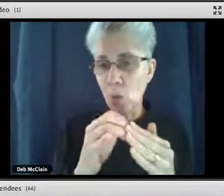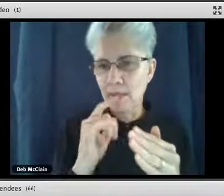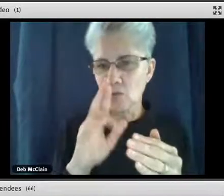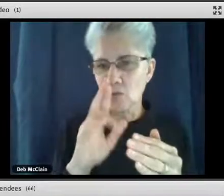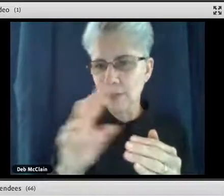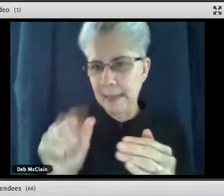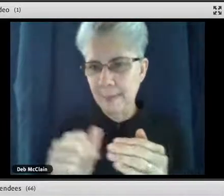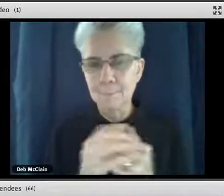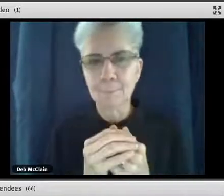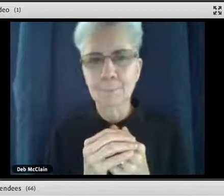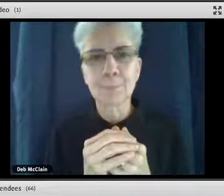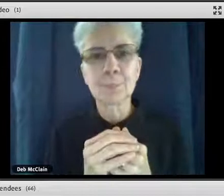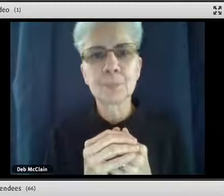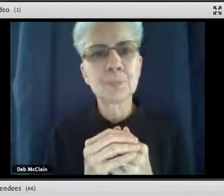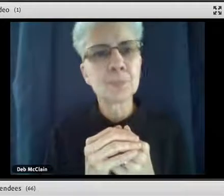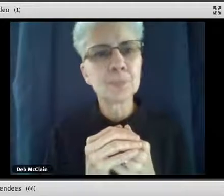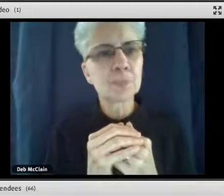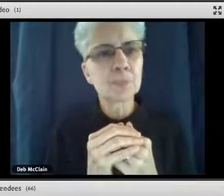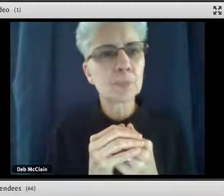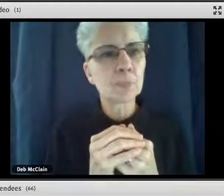That's how we know that it's RDA.